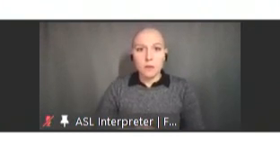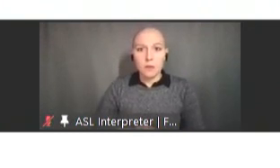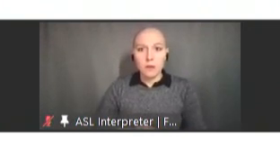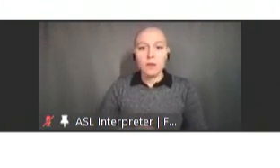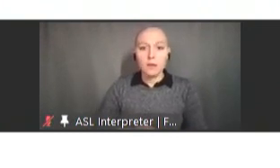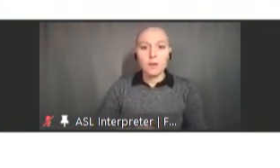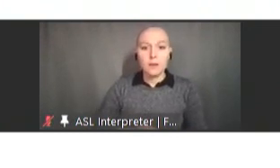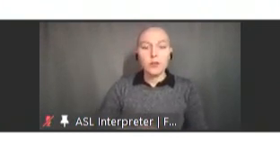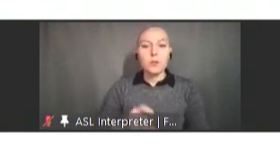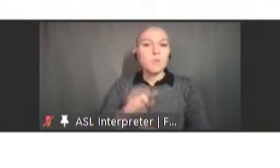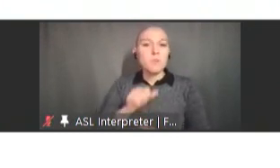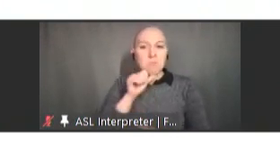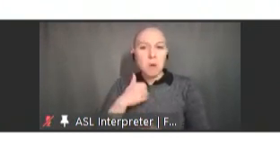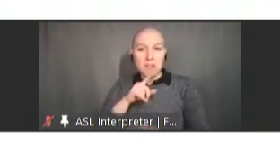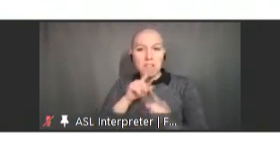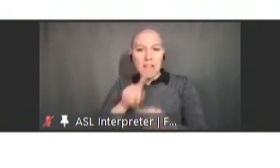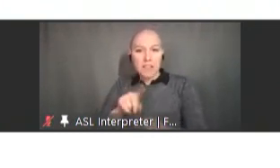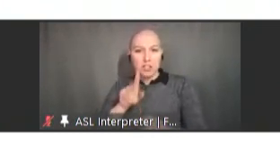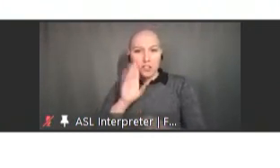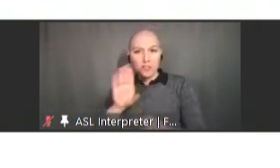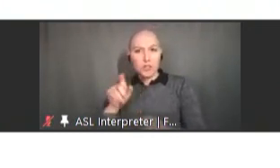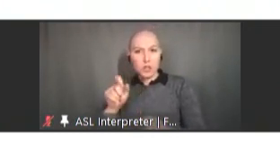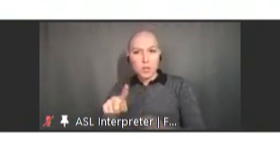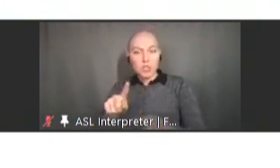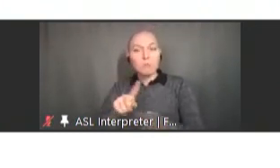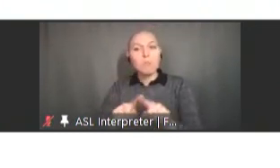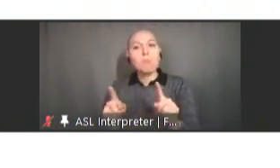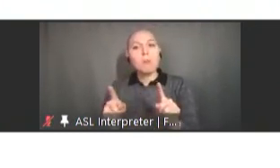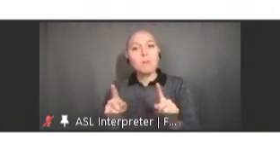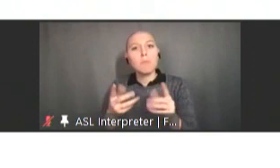but I do want to say that one of the reasons why I didn't even speak on the titer that I